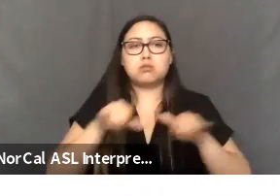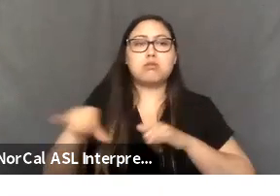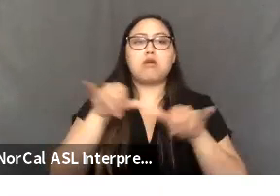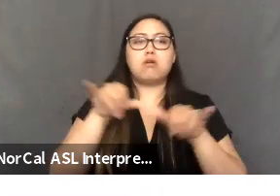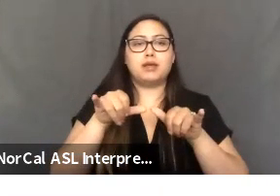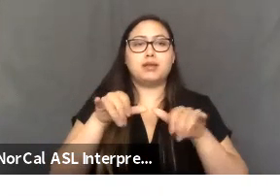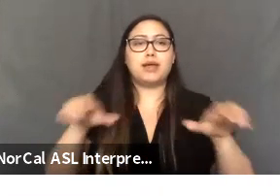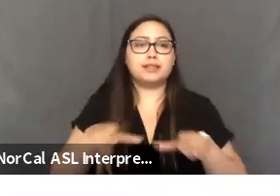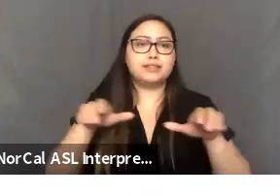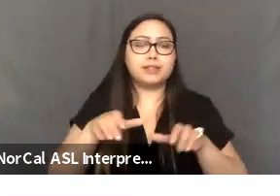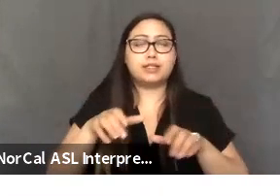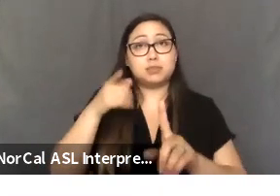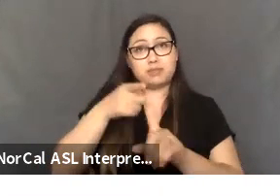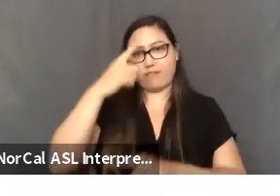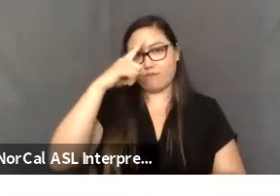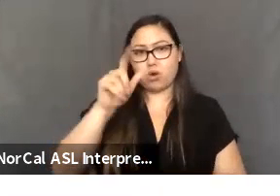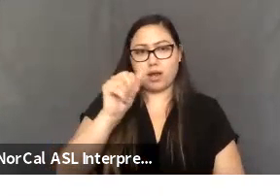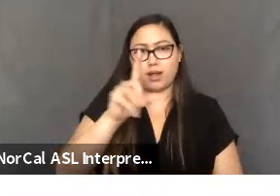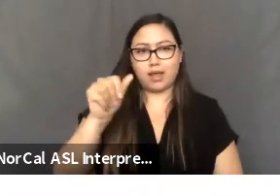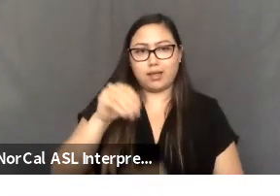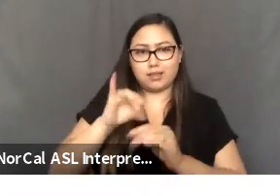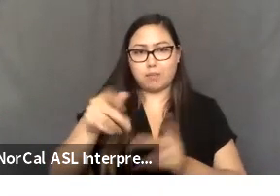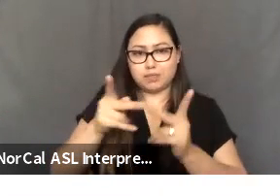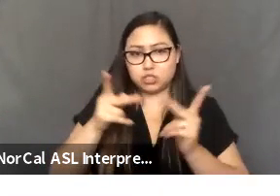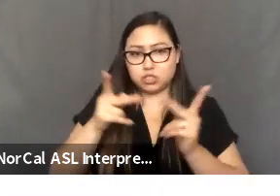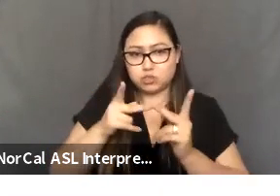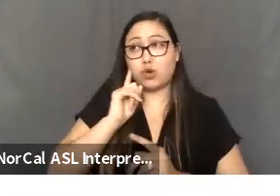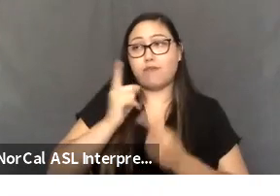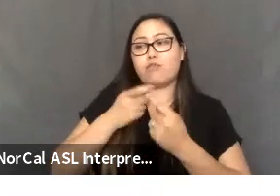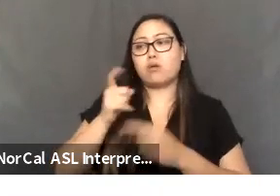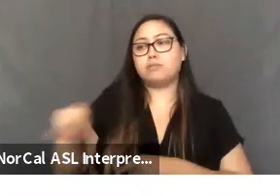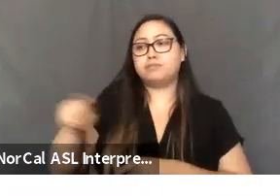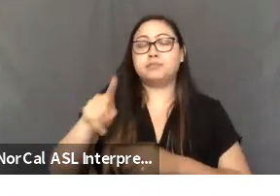specific to ADA within the position that we heard from the ADA coordinators. They included things